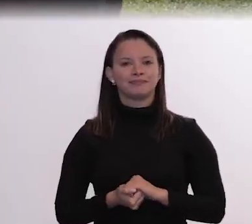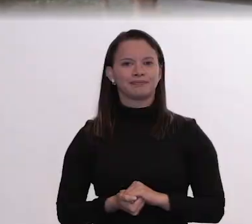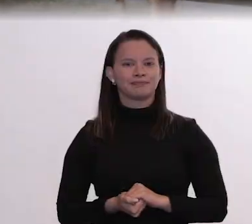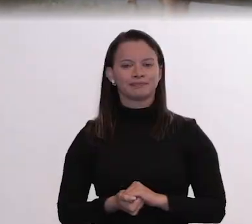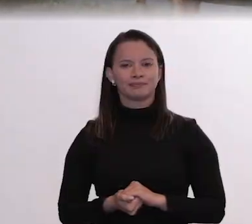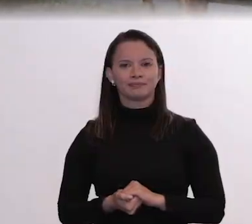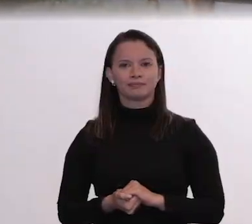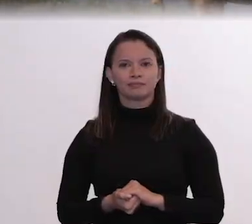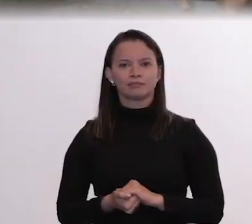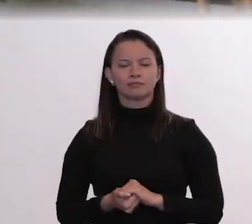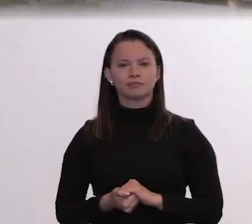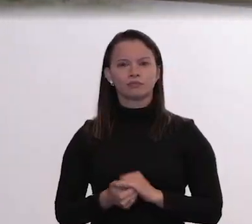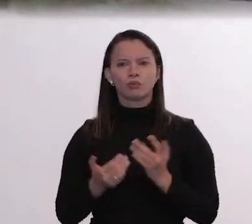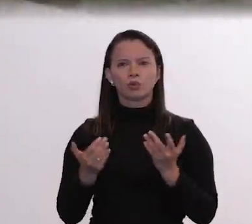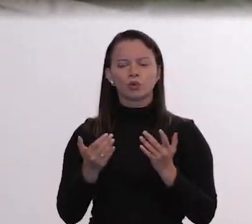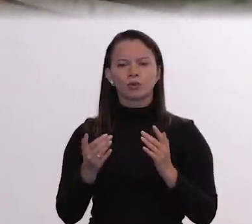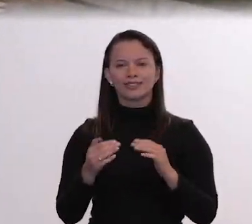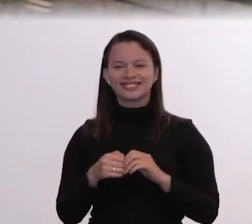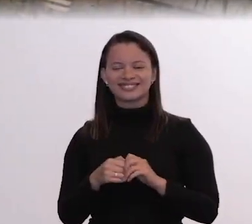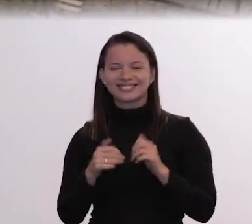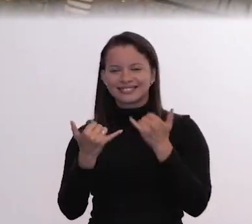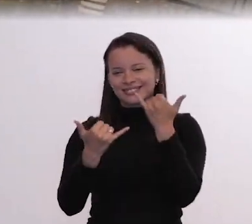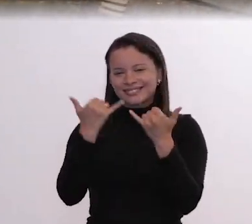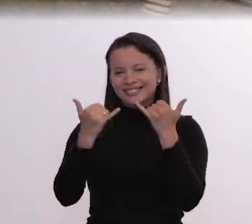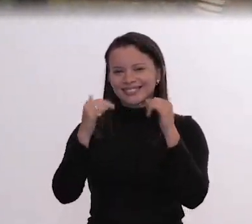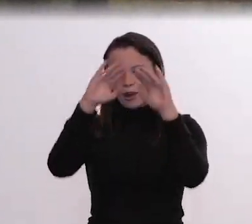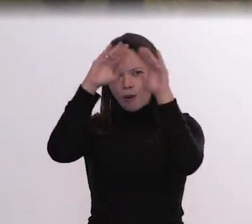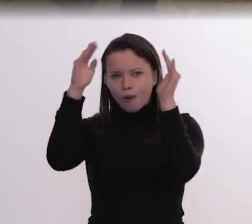Now a light tunnel enters and we disappear, right?